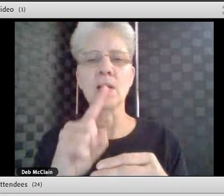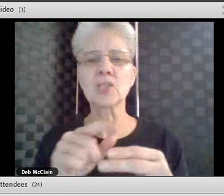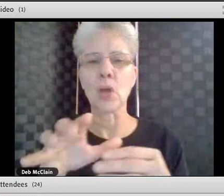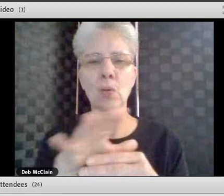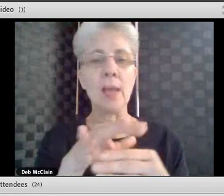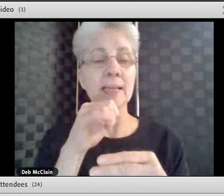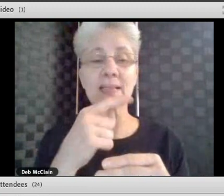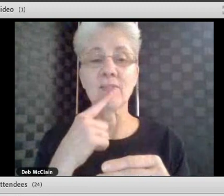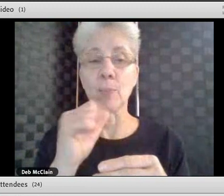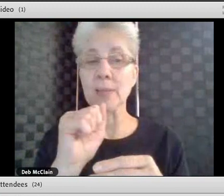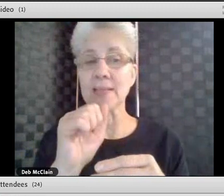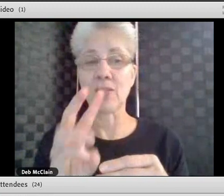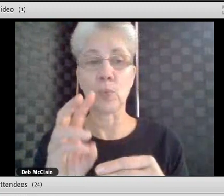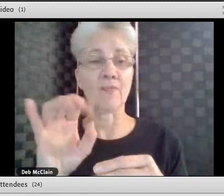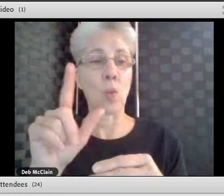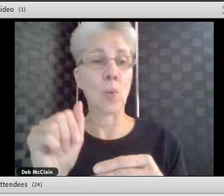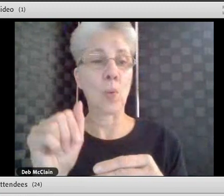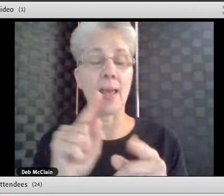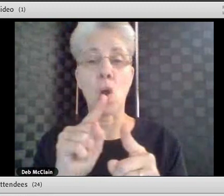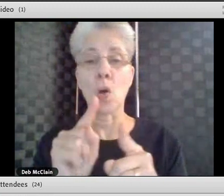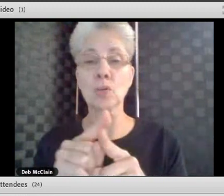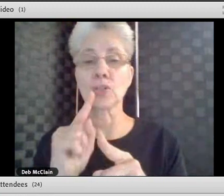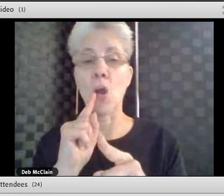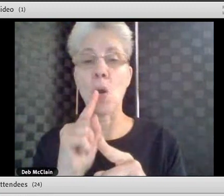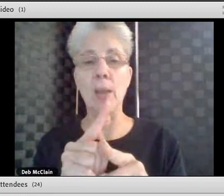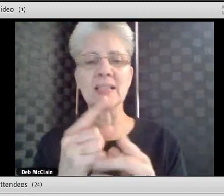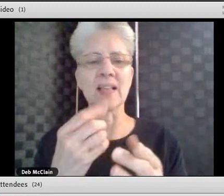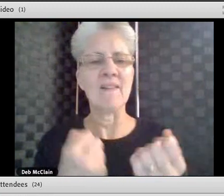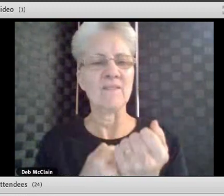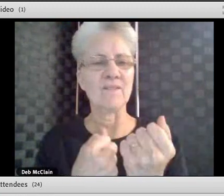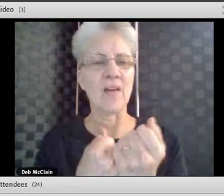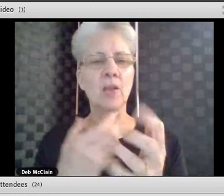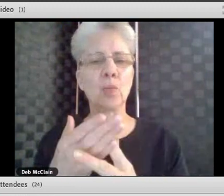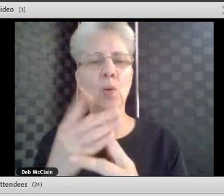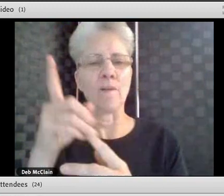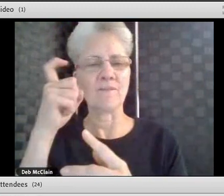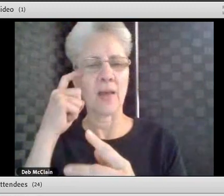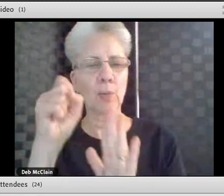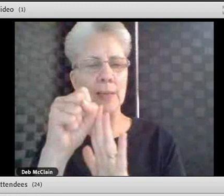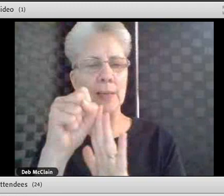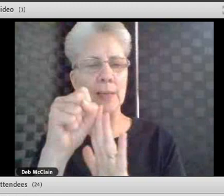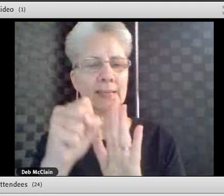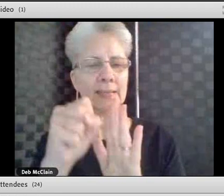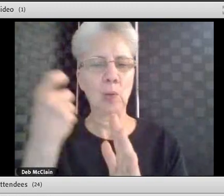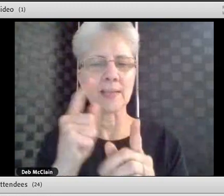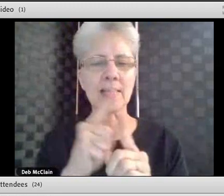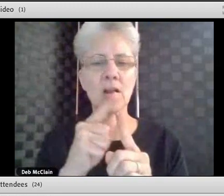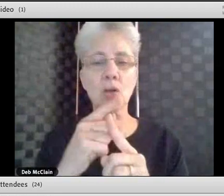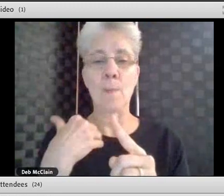and volunteers throughout the state of Florida, so you don't just have to be in southwest Florida, and of course, it's funded through federal and state grants